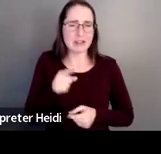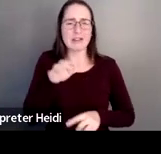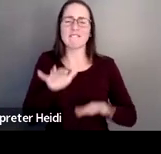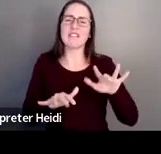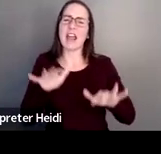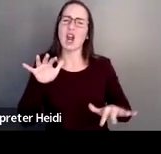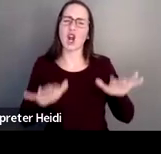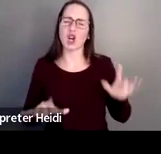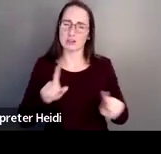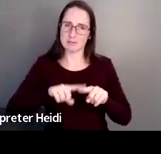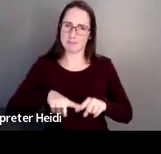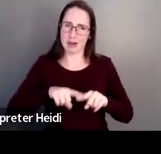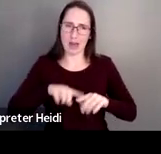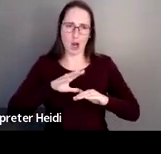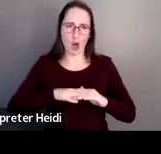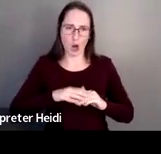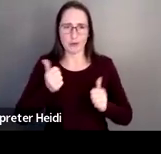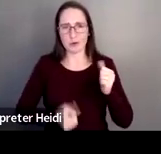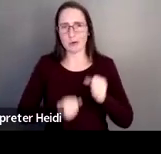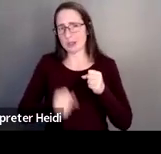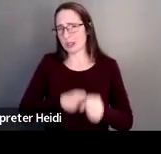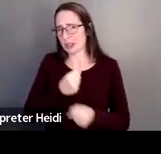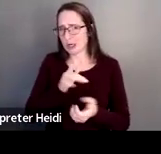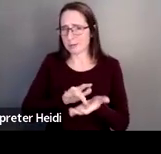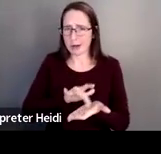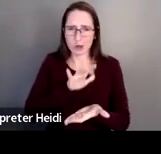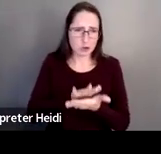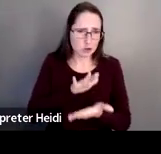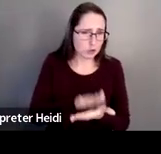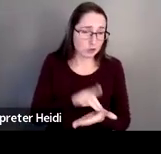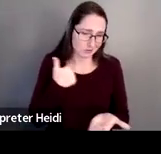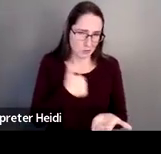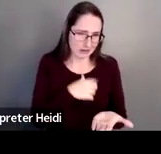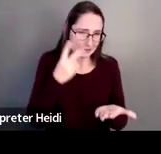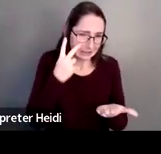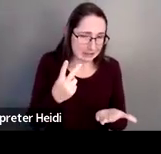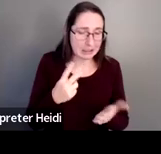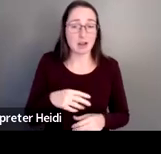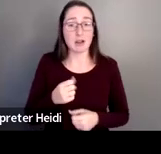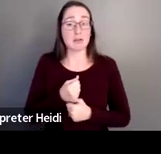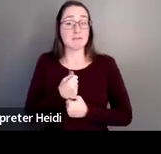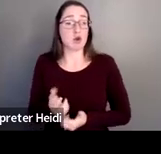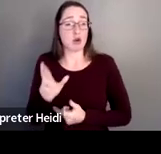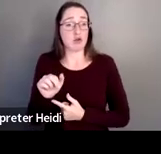of medical students are burnt out. And this varies depending on which year of medical school